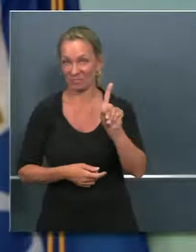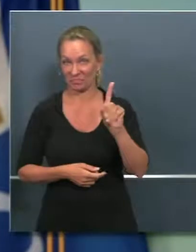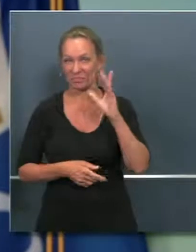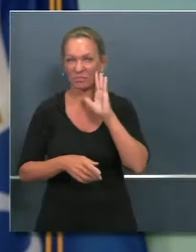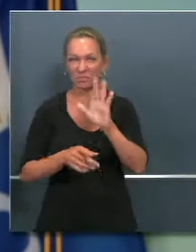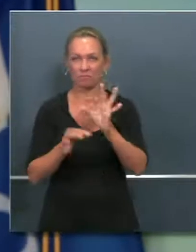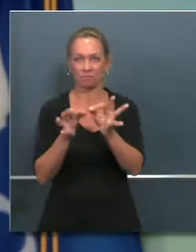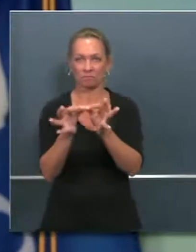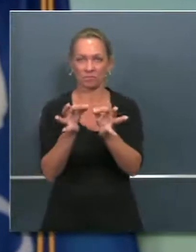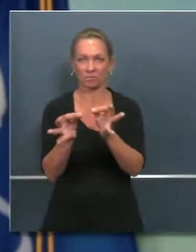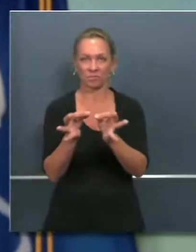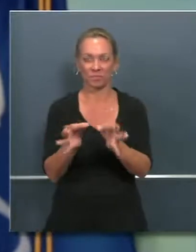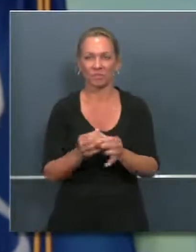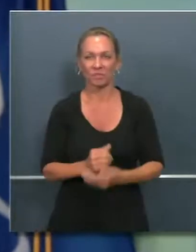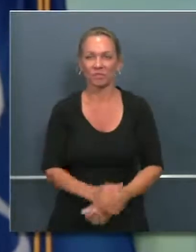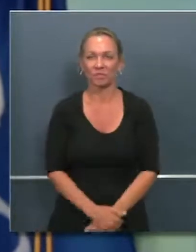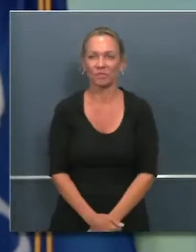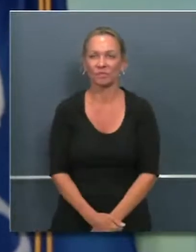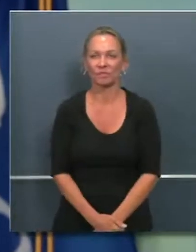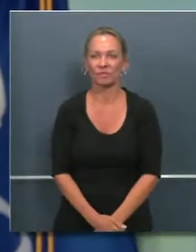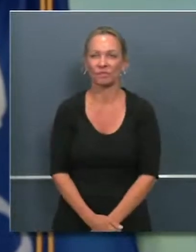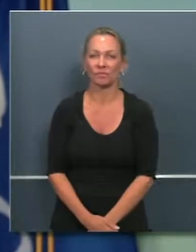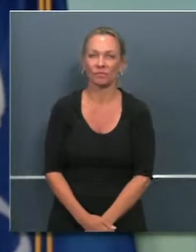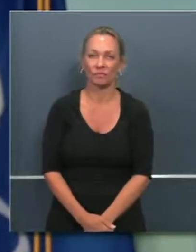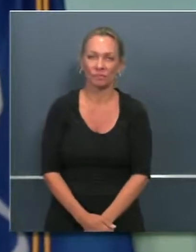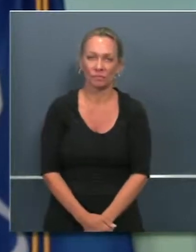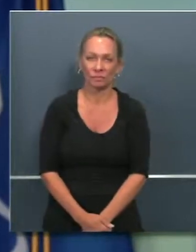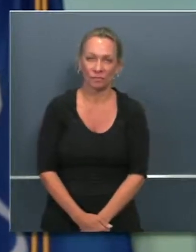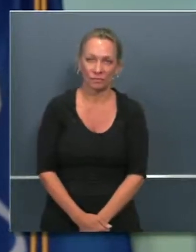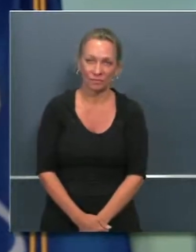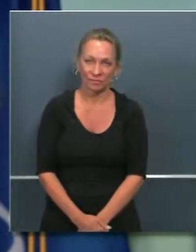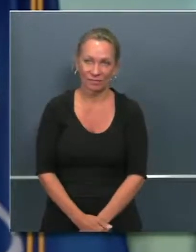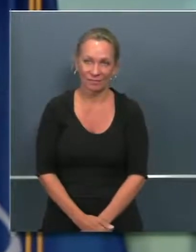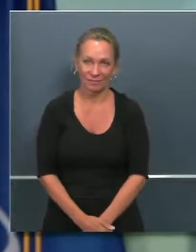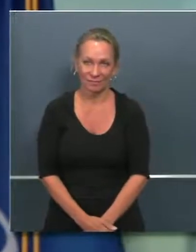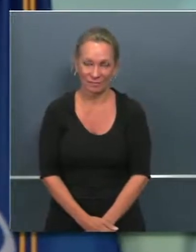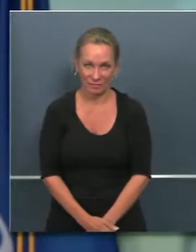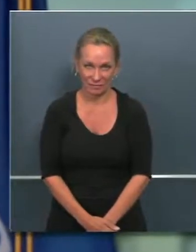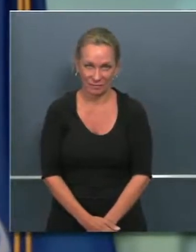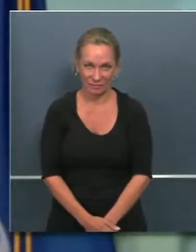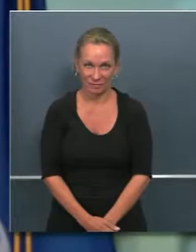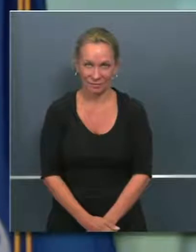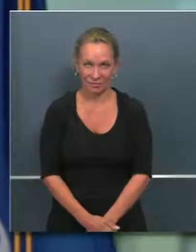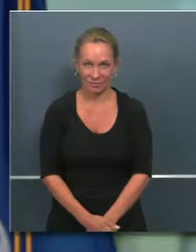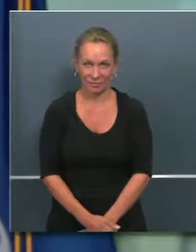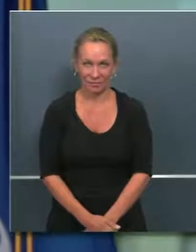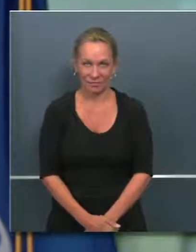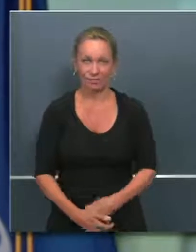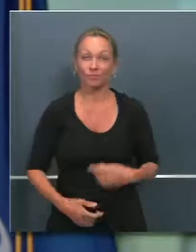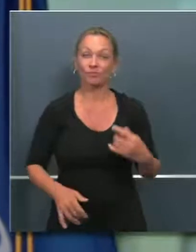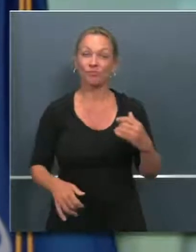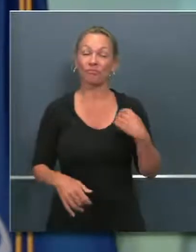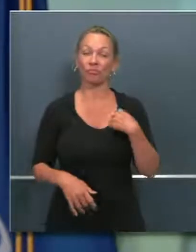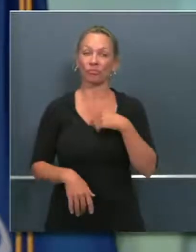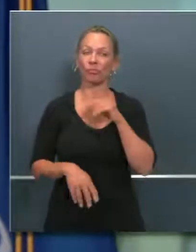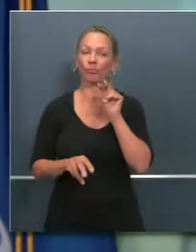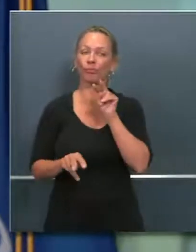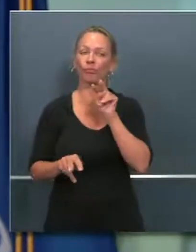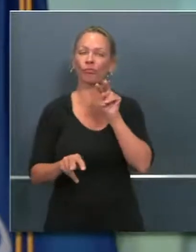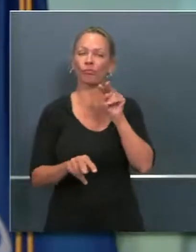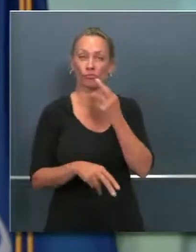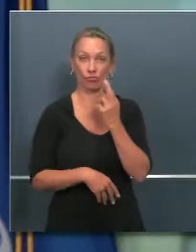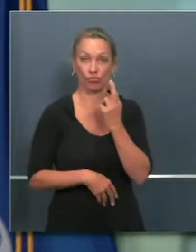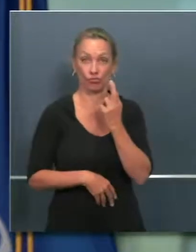you for the question we looked closely early on it restaurants that also serve alcohol and then bars